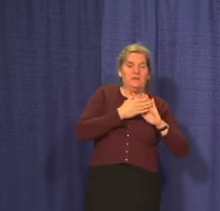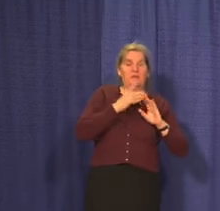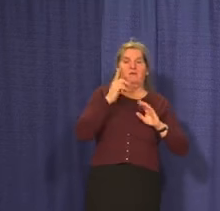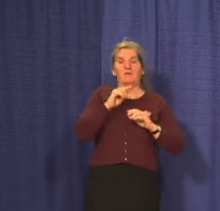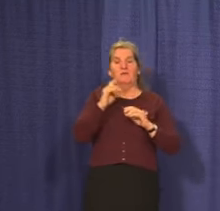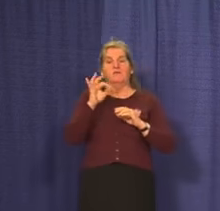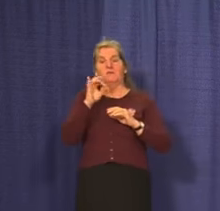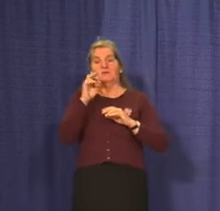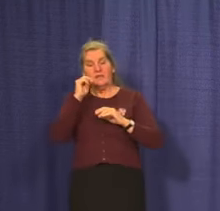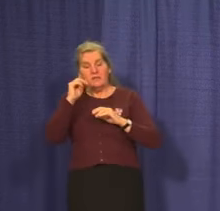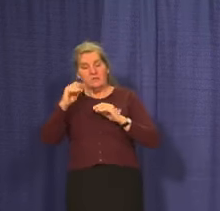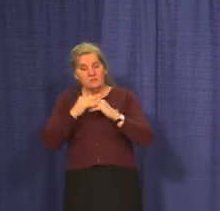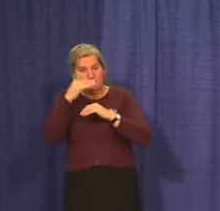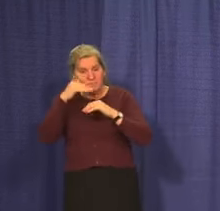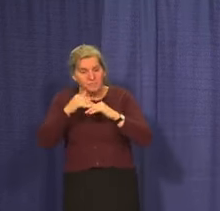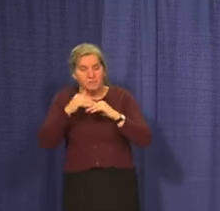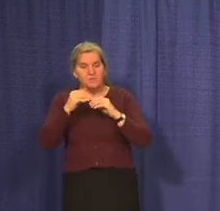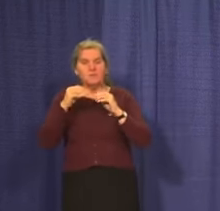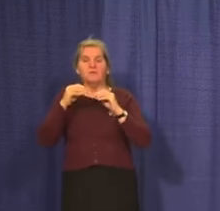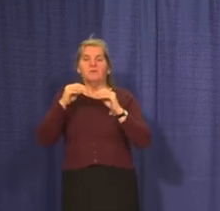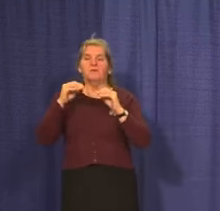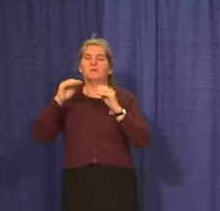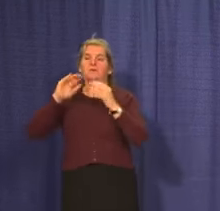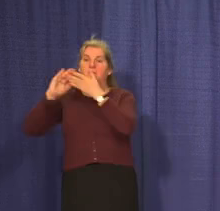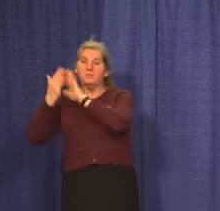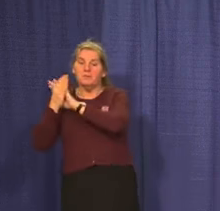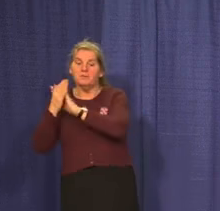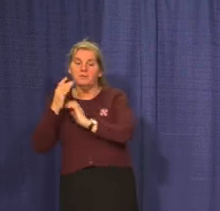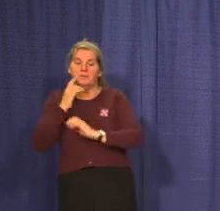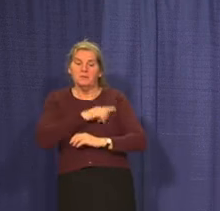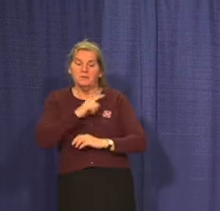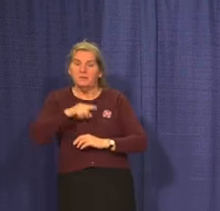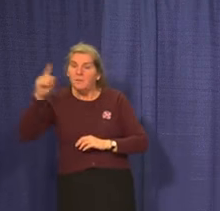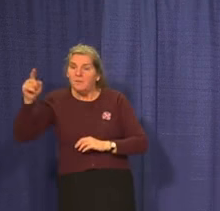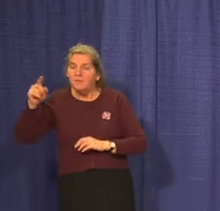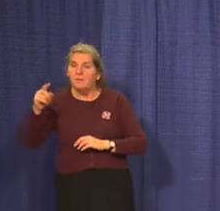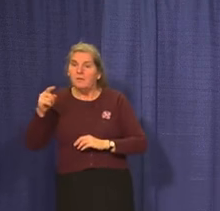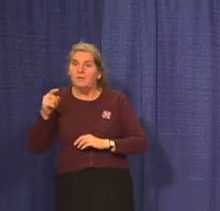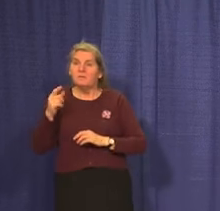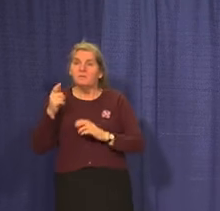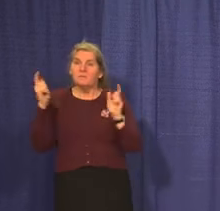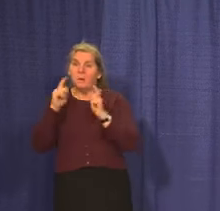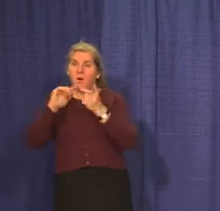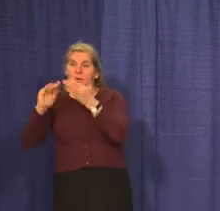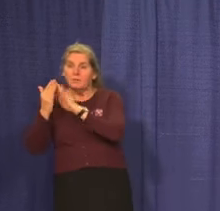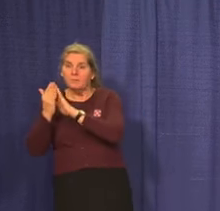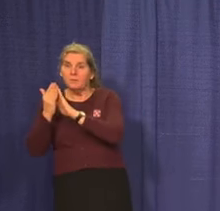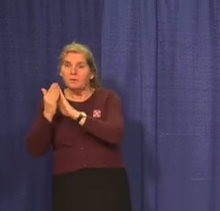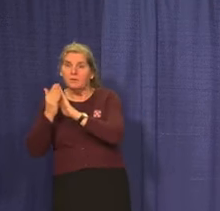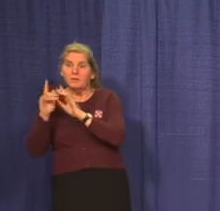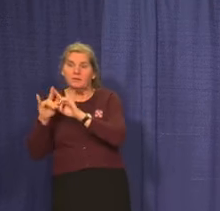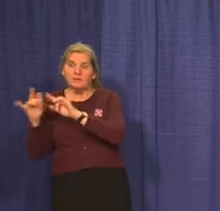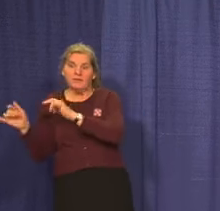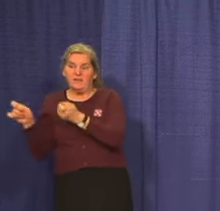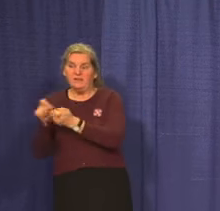NATION, VERSUS COMMUNITY. DO WE TALK ABOUT THIS IN SMALL RURAL SETTINGS AS WELL AS URBAN SETTINGS?